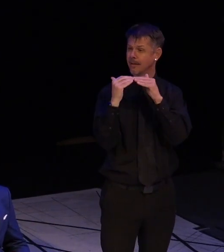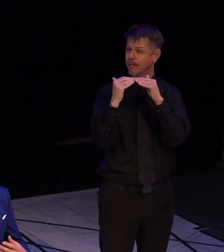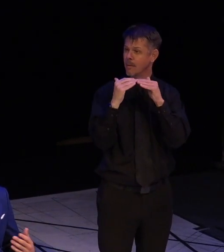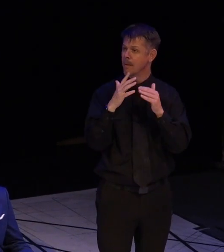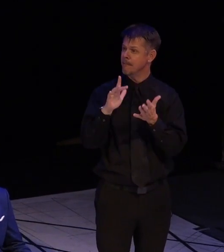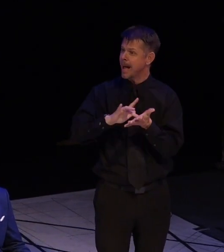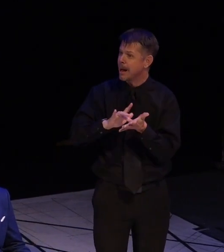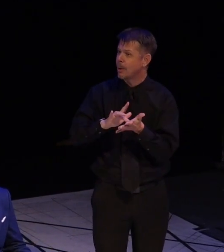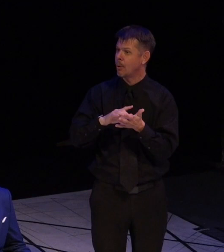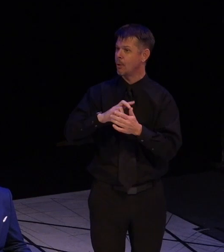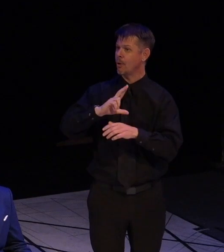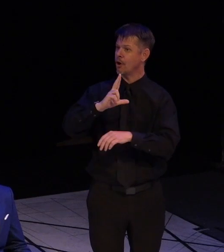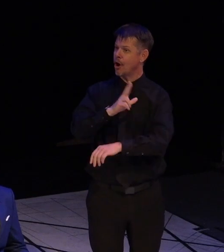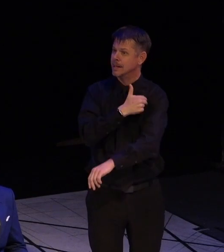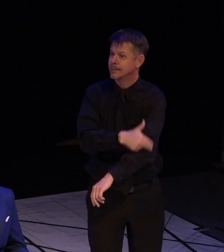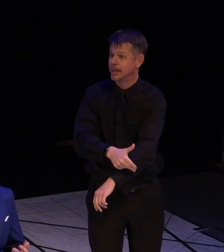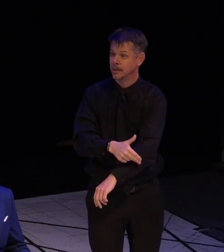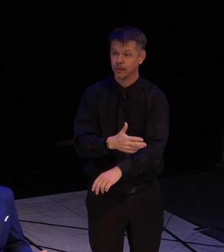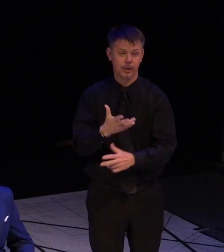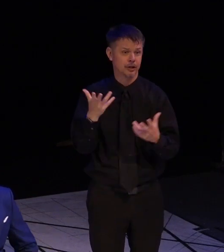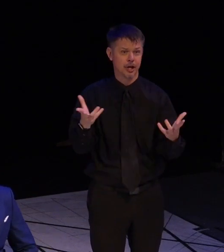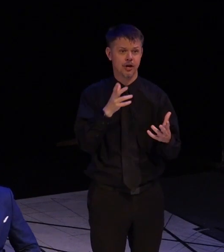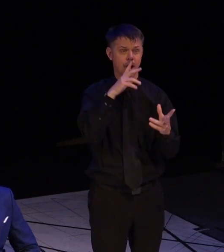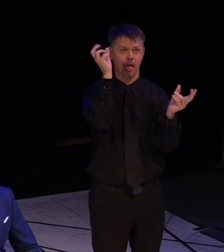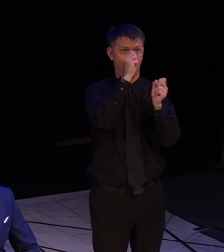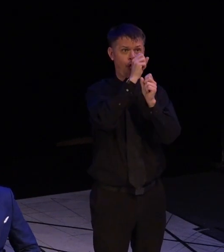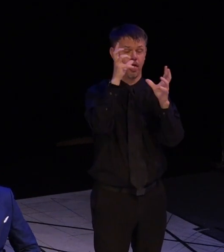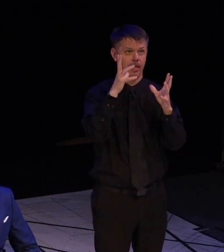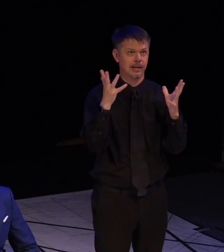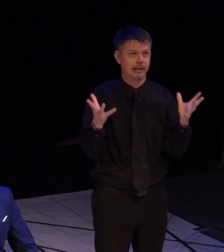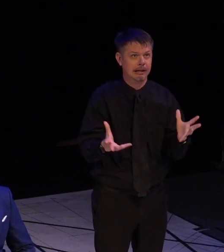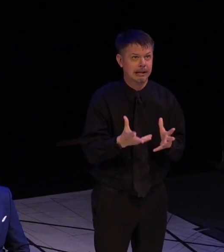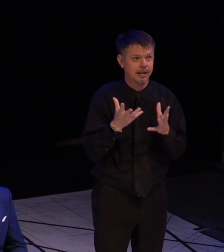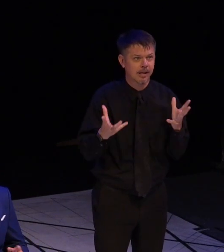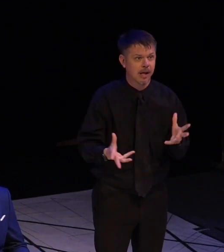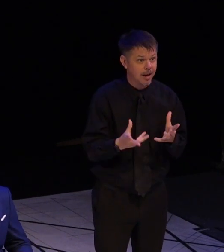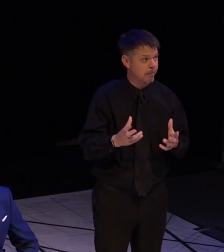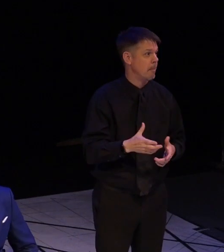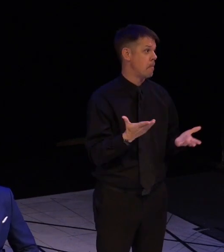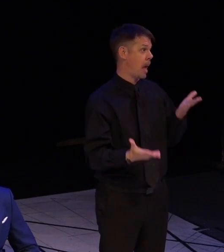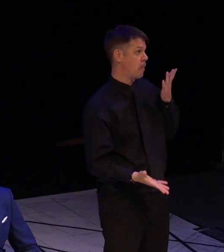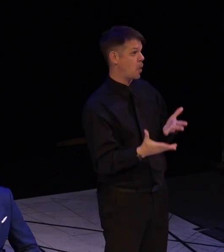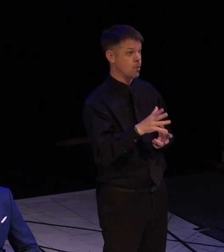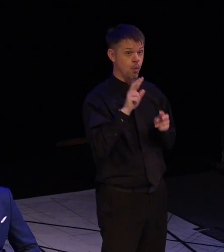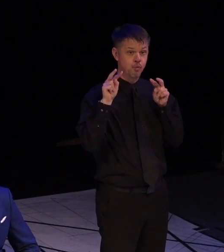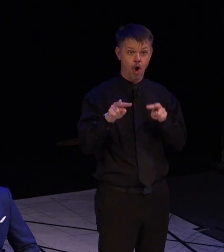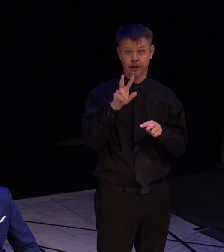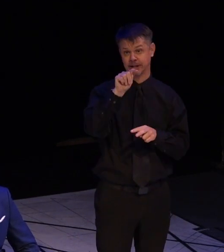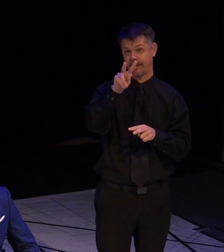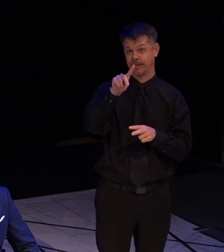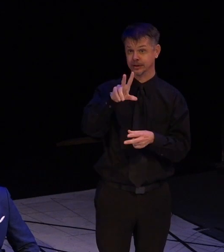or being in the hospital, which doesn't really do it for a lot of people unless you're watching two doctors get it on on Grey's Anatomy.